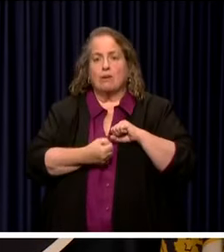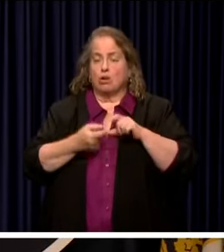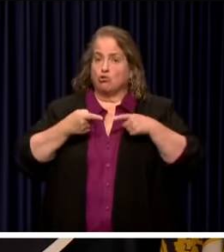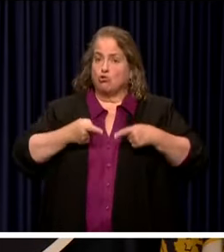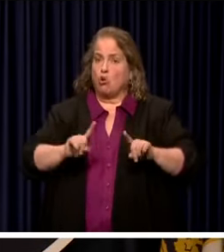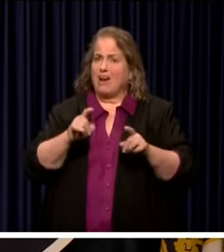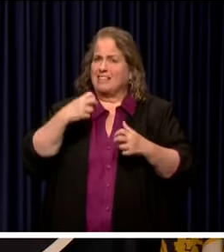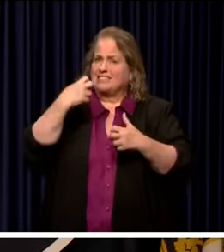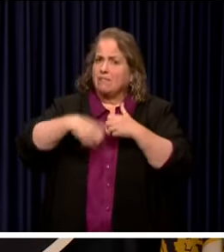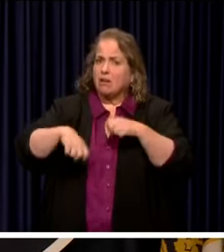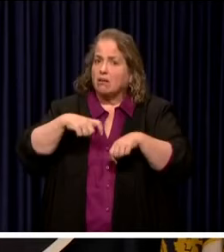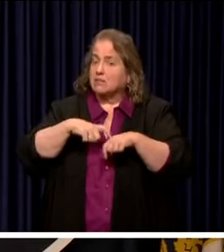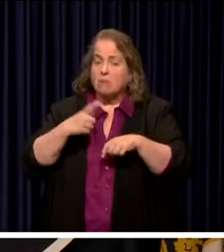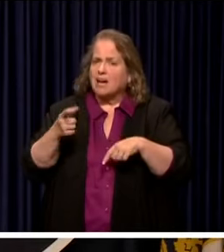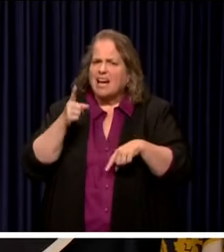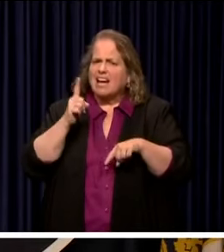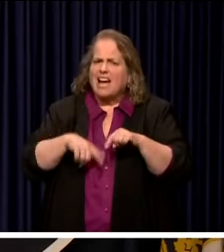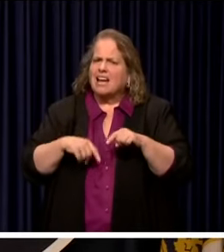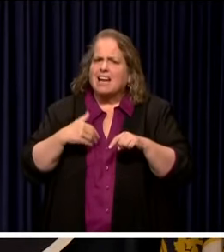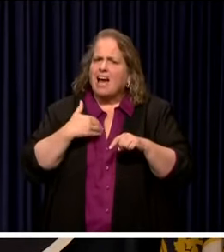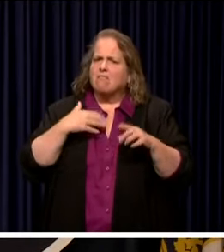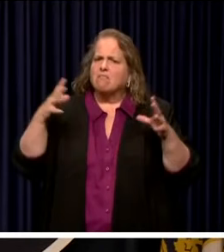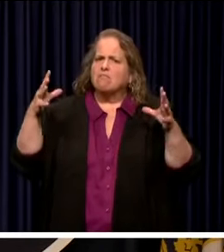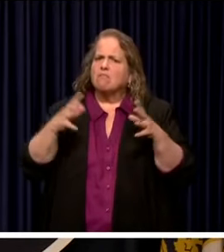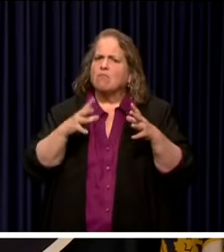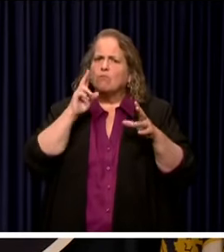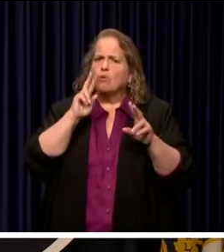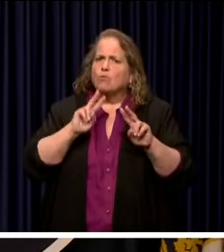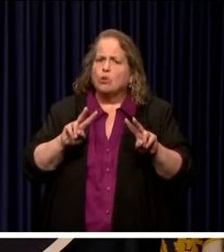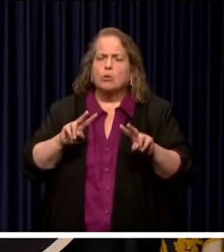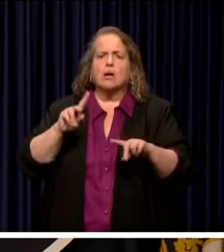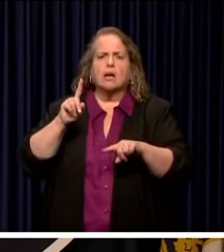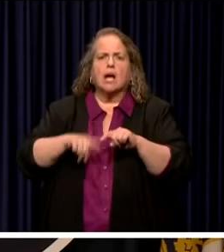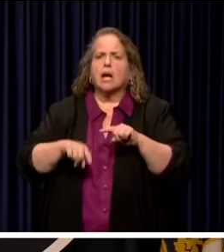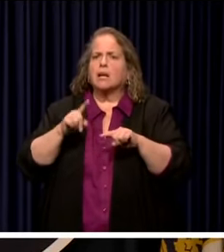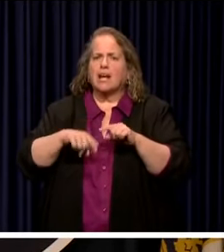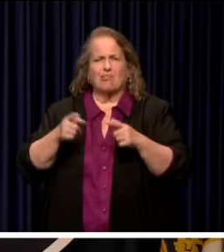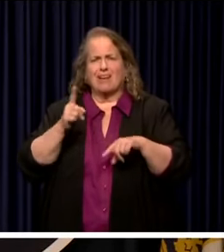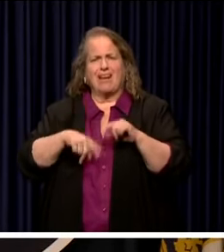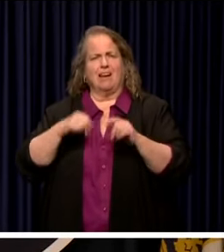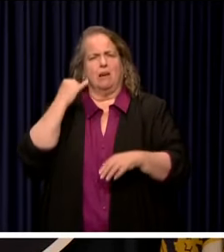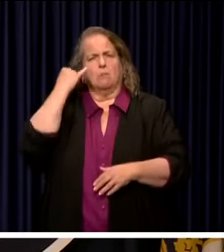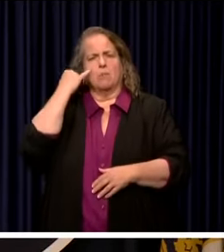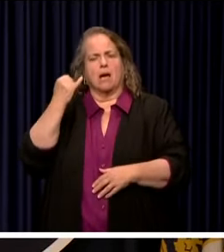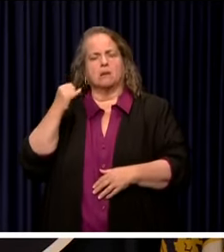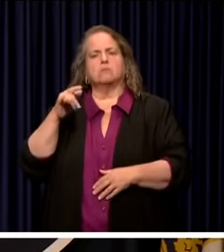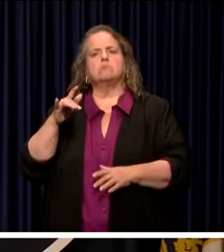HOPKINS. A 52-YEAR-OLD MALE IN JACKSON, A